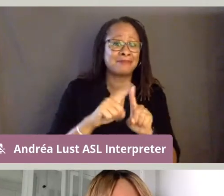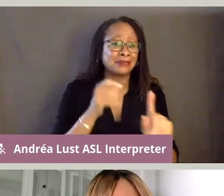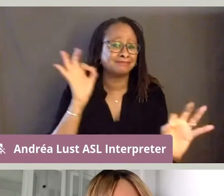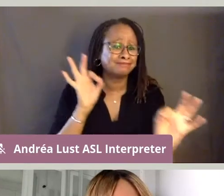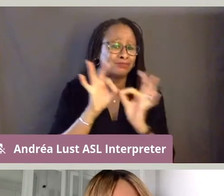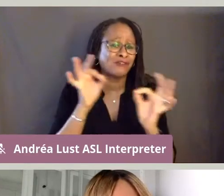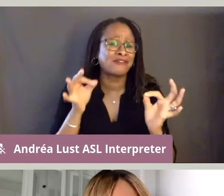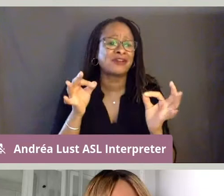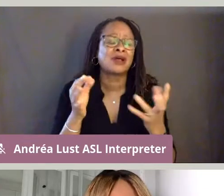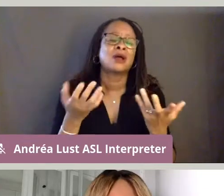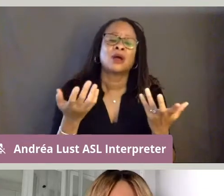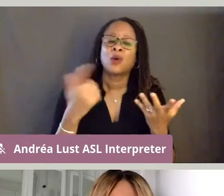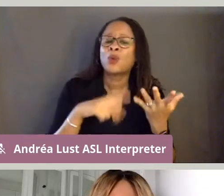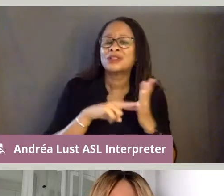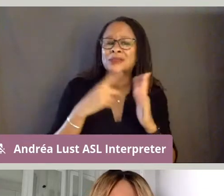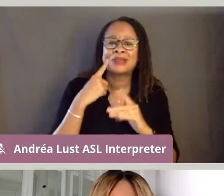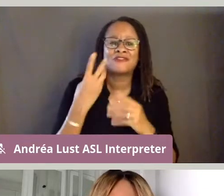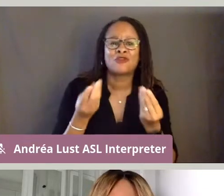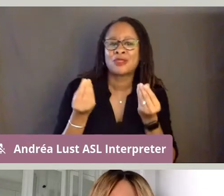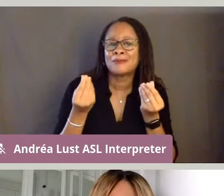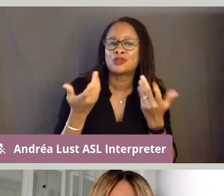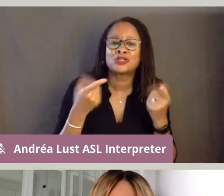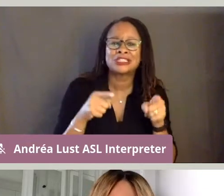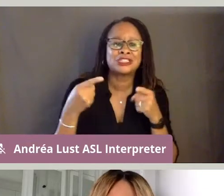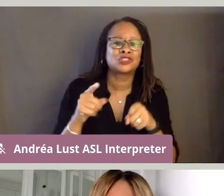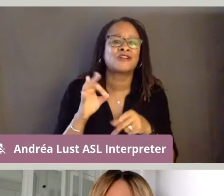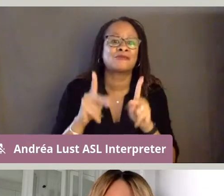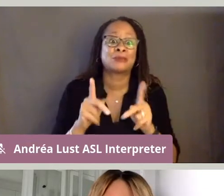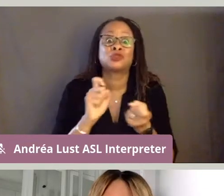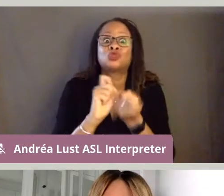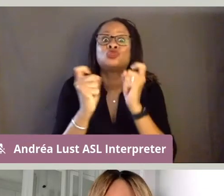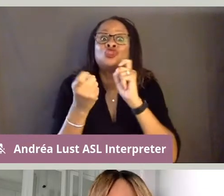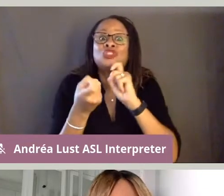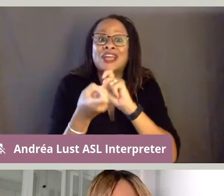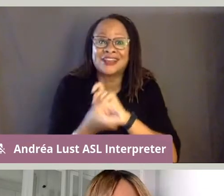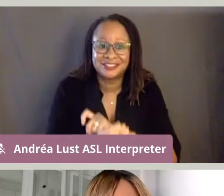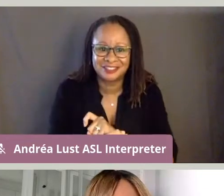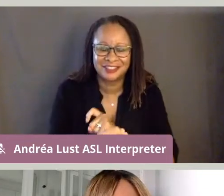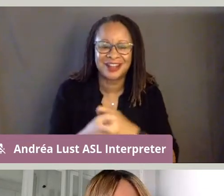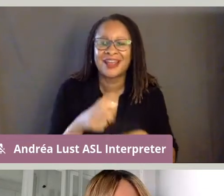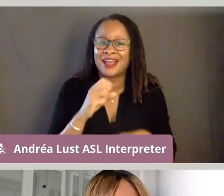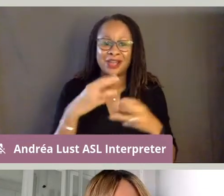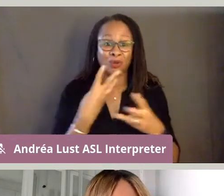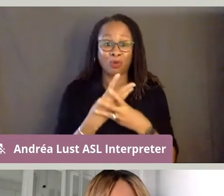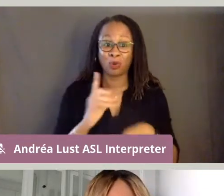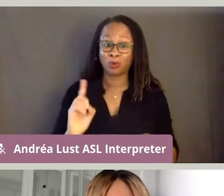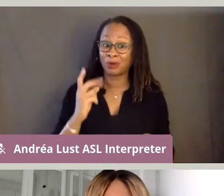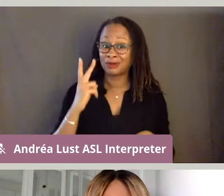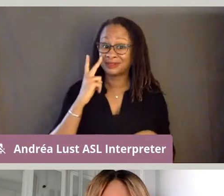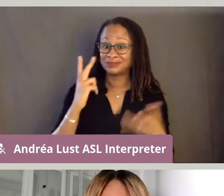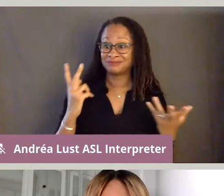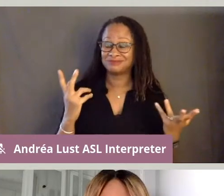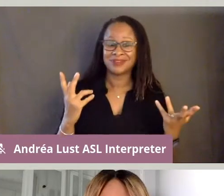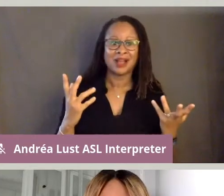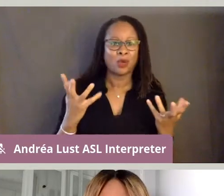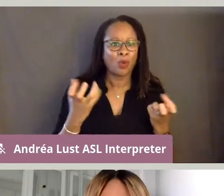what does it mean for the material conditions of people to change in the world, that like we wanna make stories that are compelling